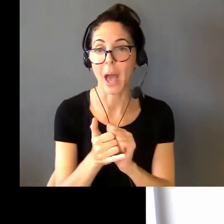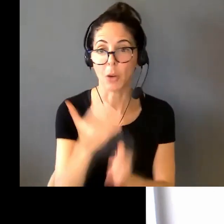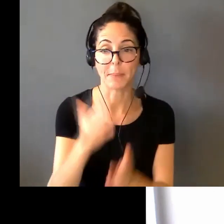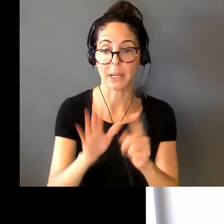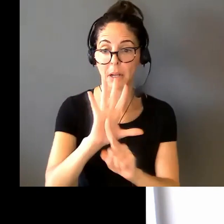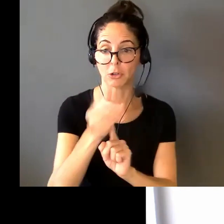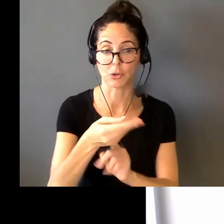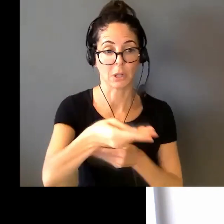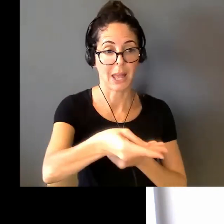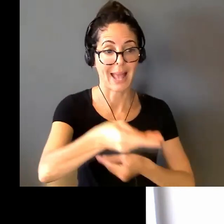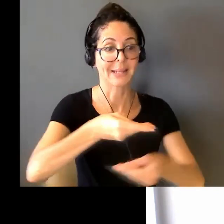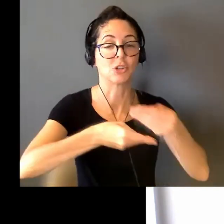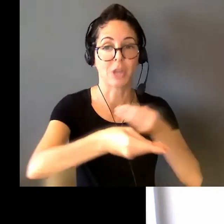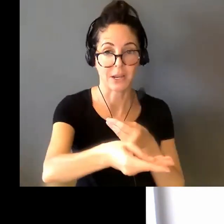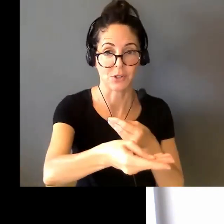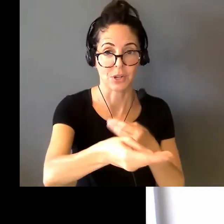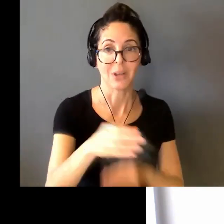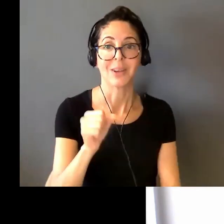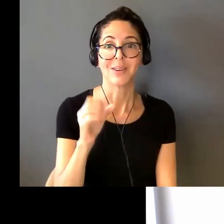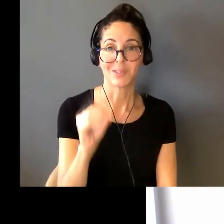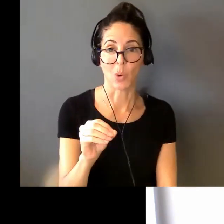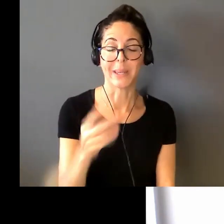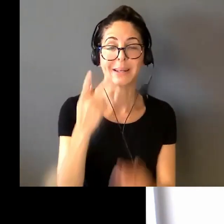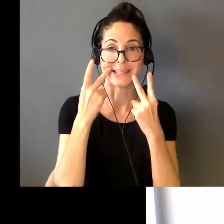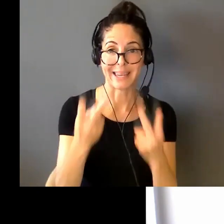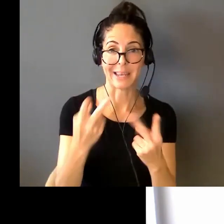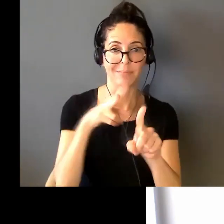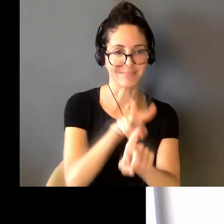to understand disability and human rights from all different continents, right. So,